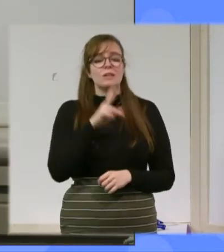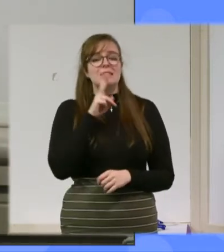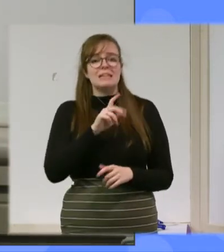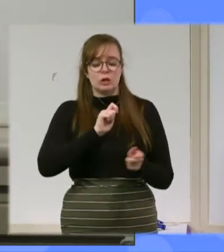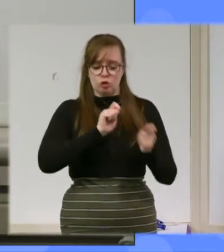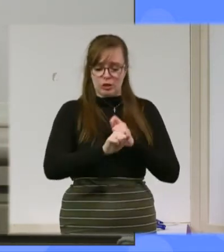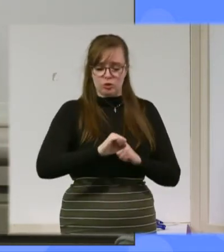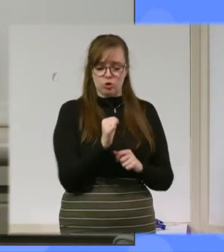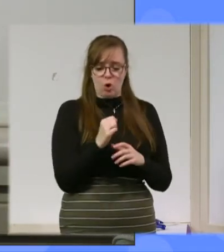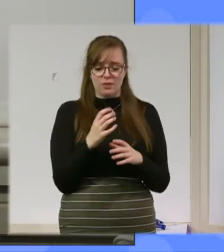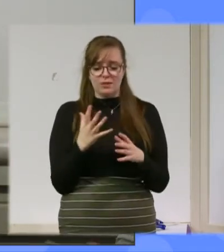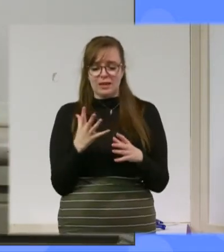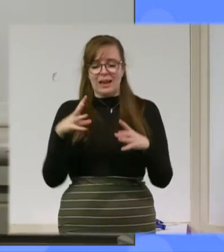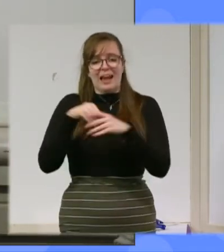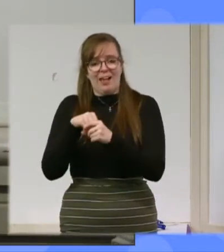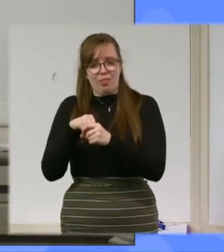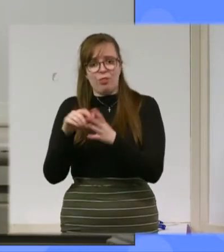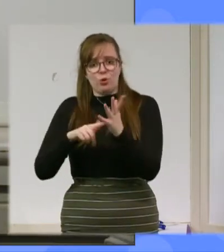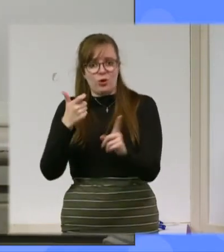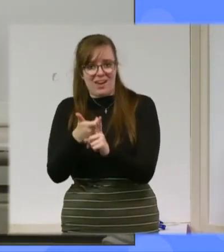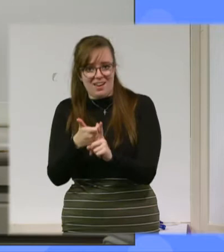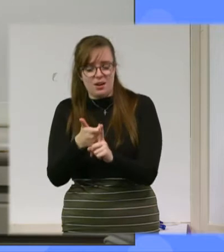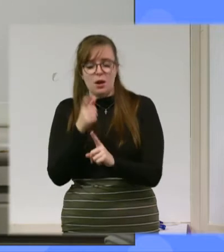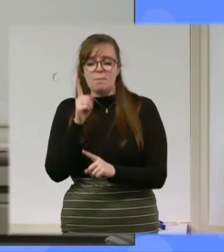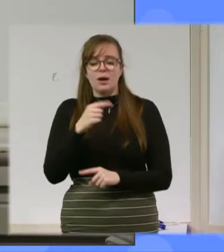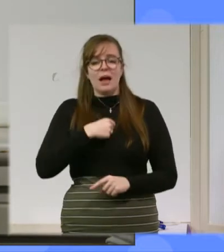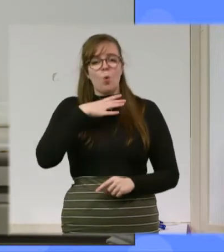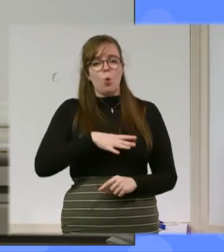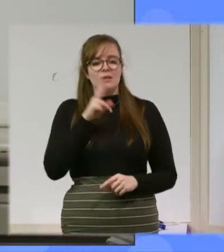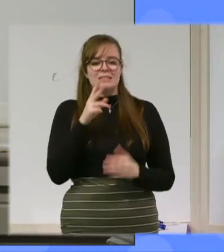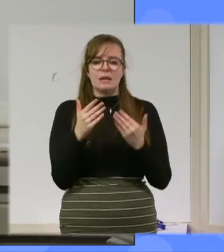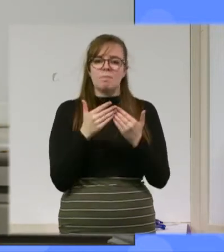inside the United Kingdom but I want to see more powers for the Scot